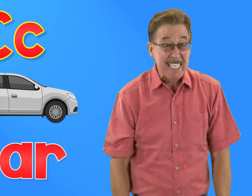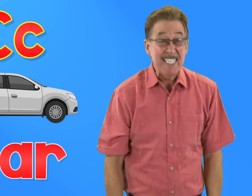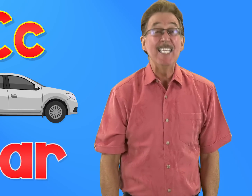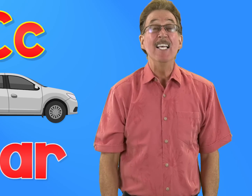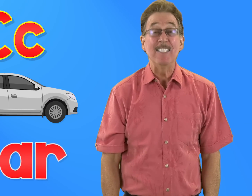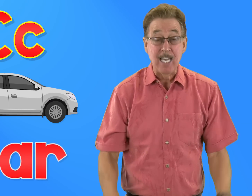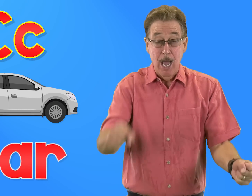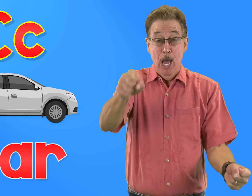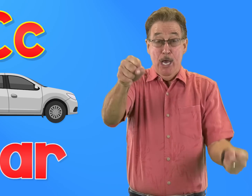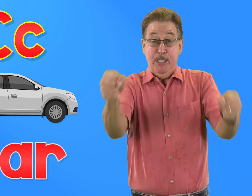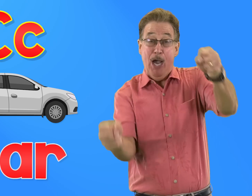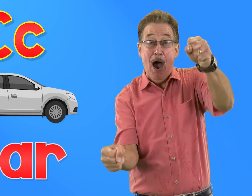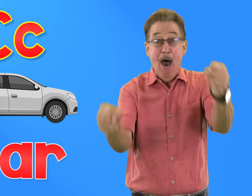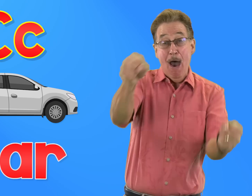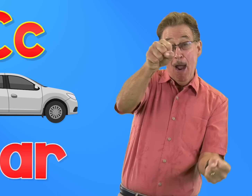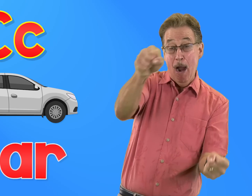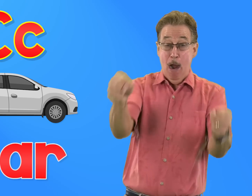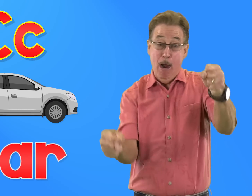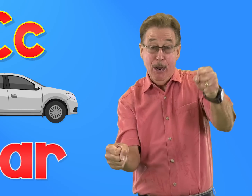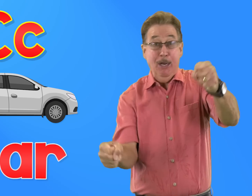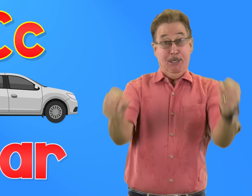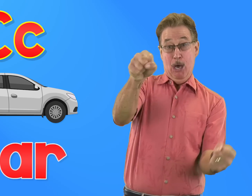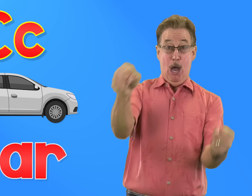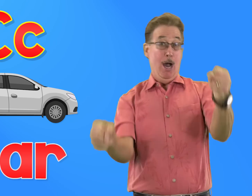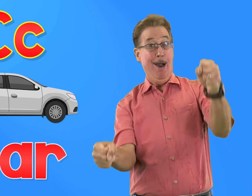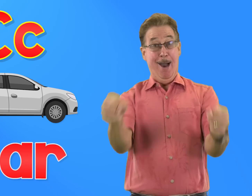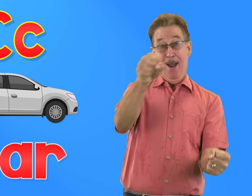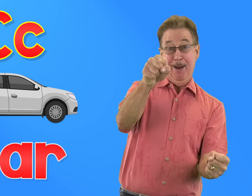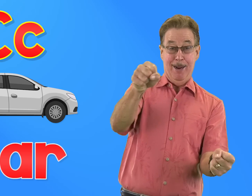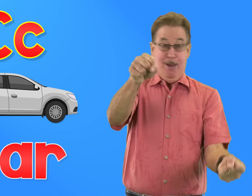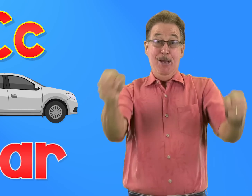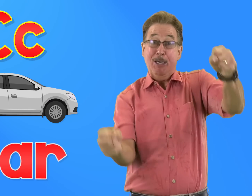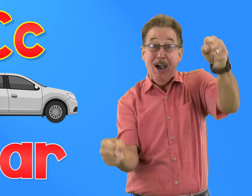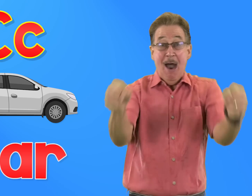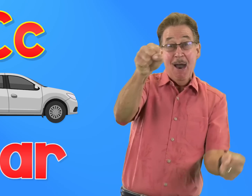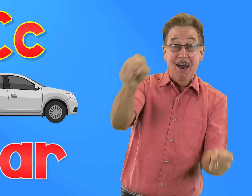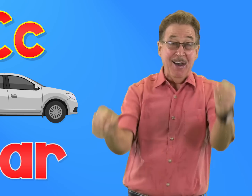Cc says /c/ car, car, car